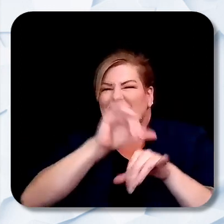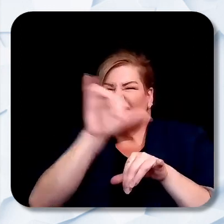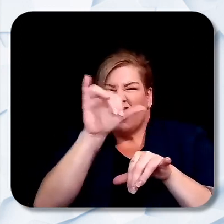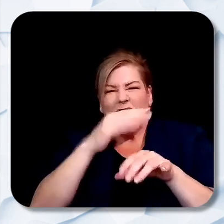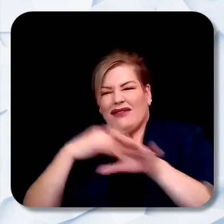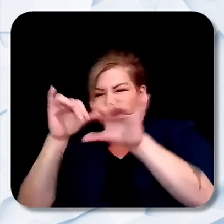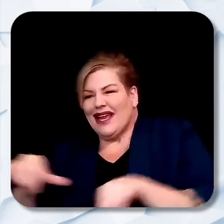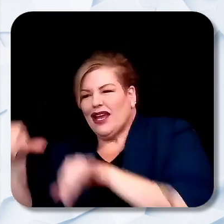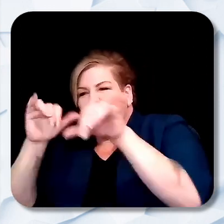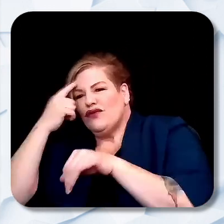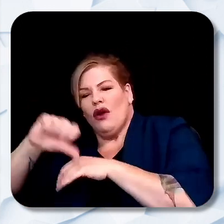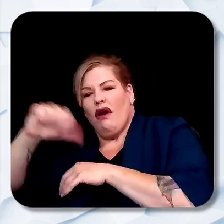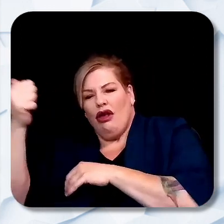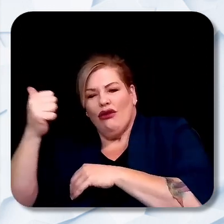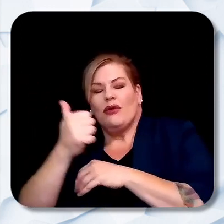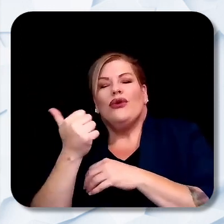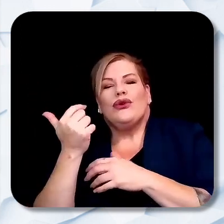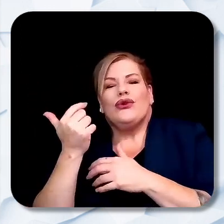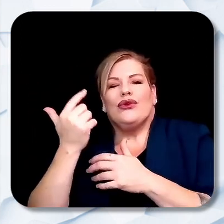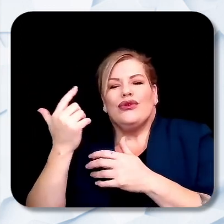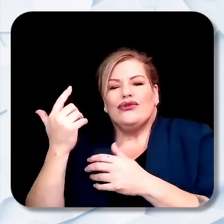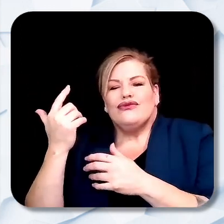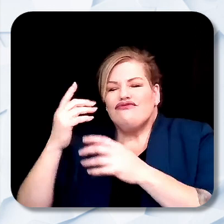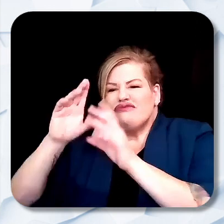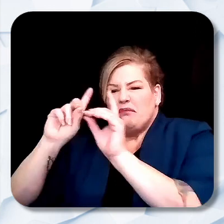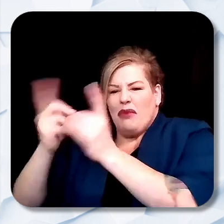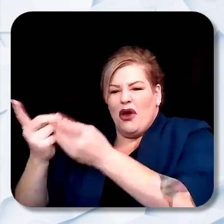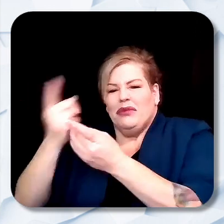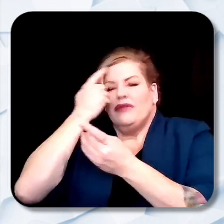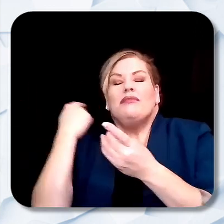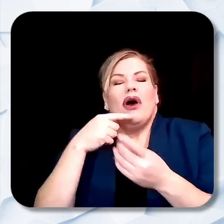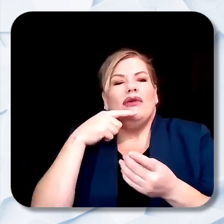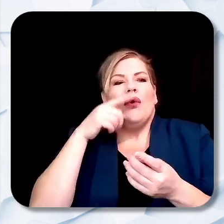descriptions of what our students should know and be able to do. At the end of each grade level.